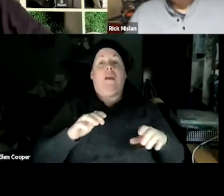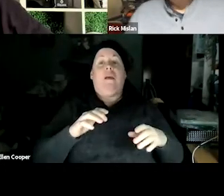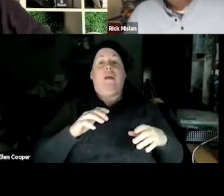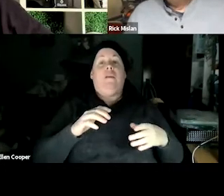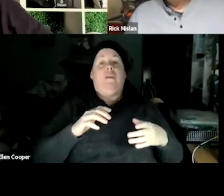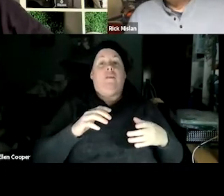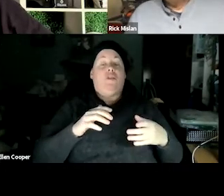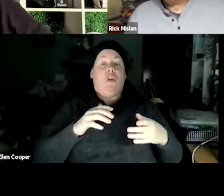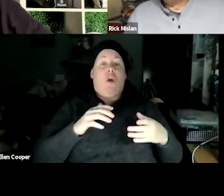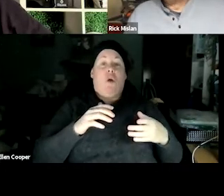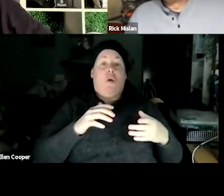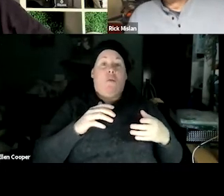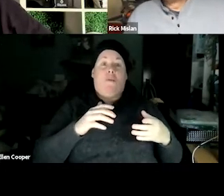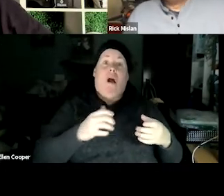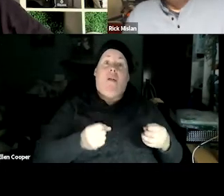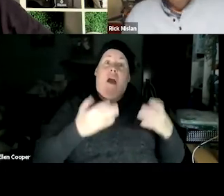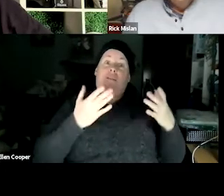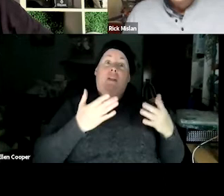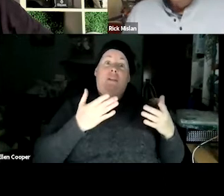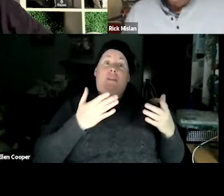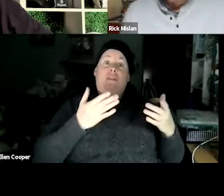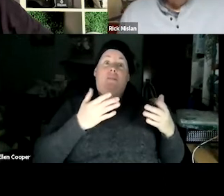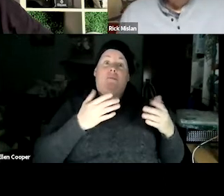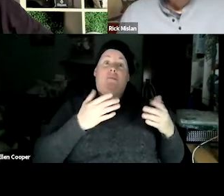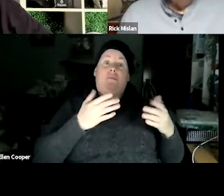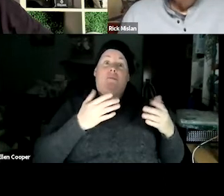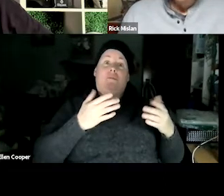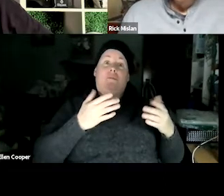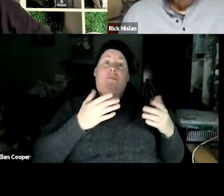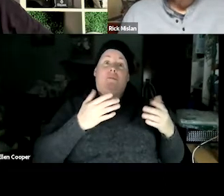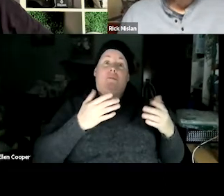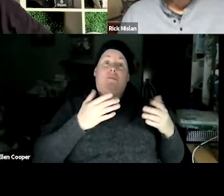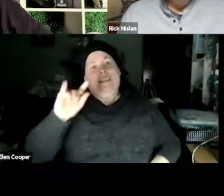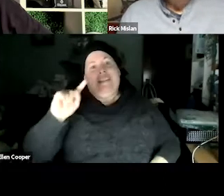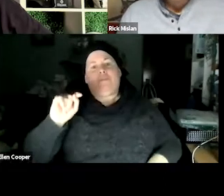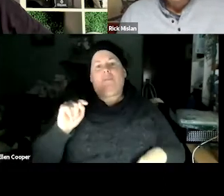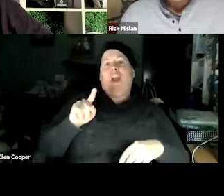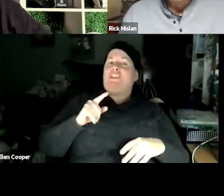Rick Mislan: So you tapped into the psychology beyond everything else